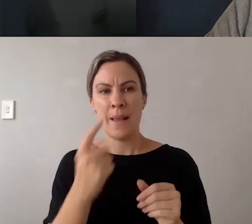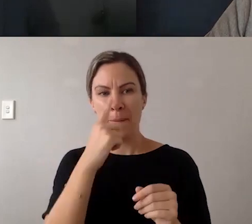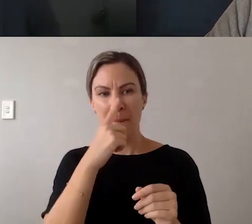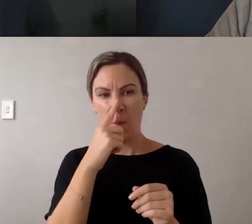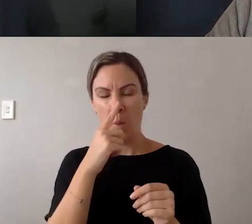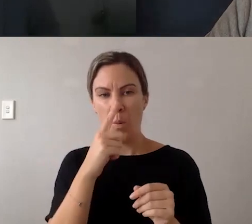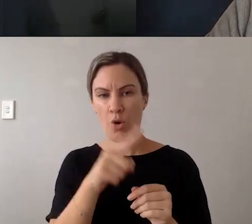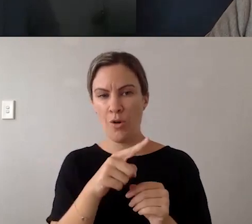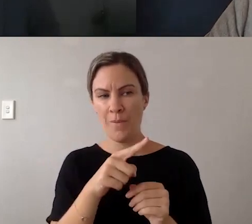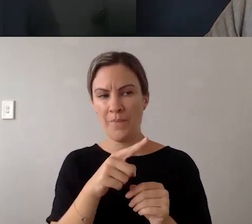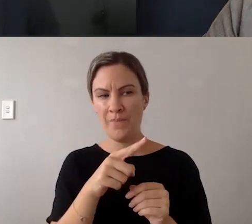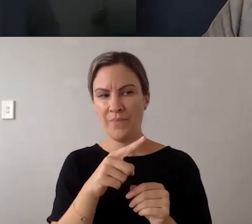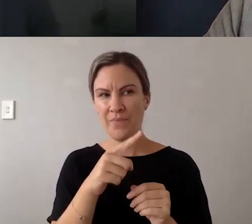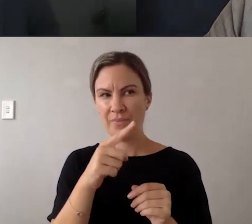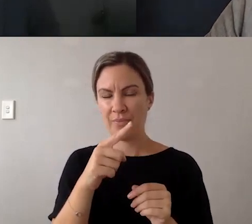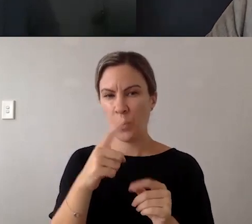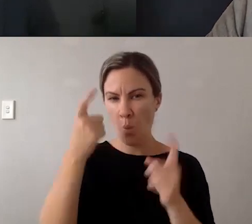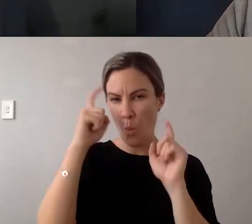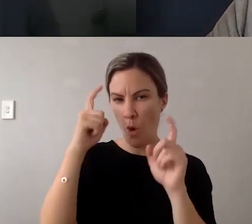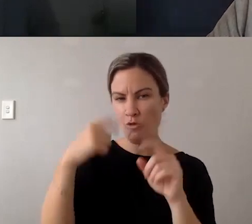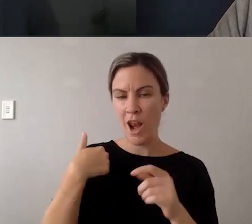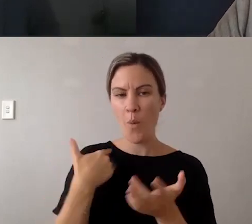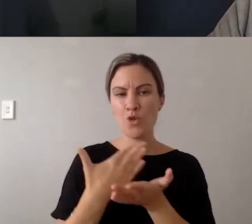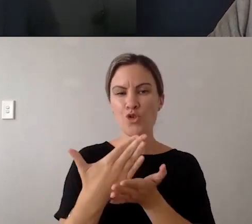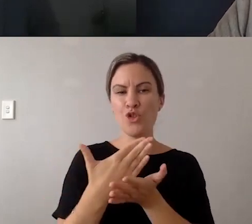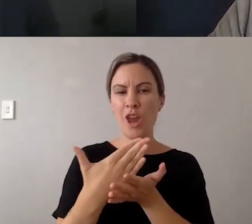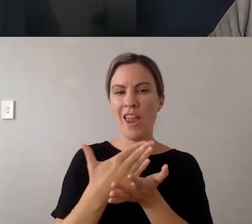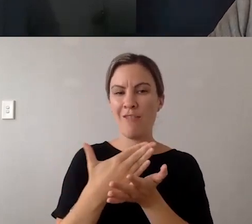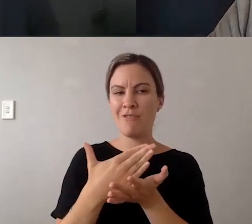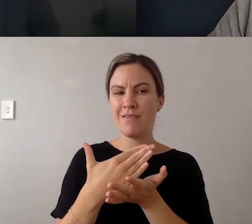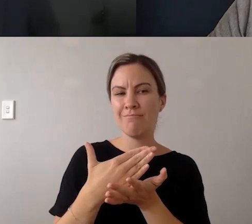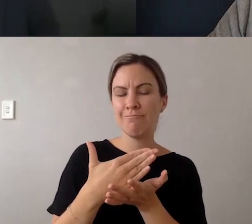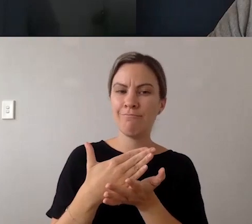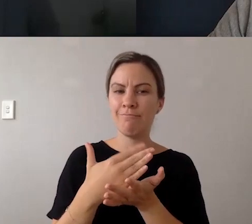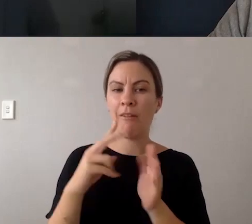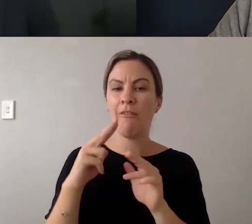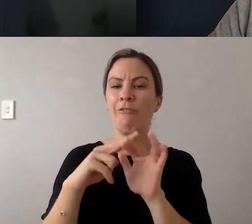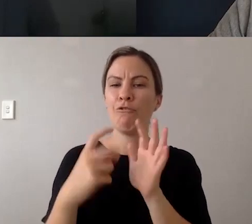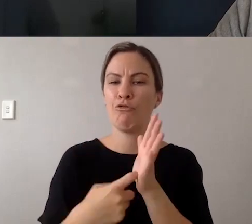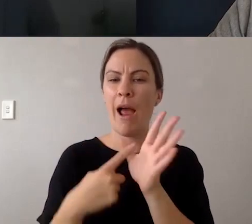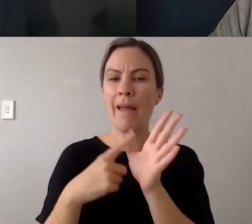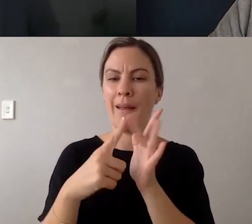sharing was a frailty. And this morning, in a team meeting - after